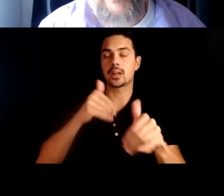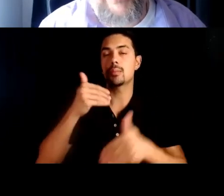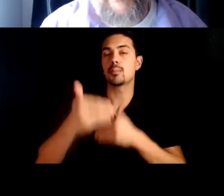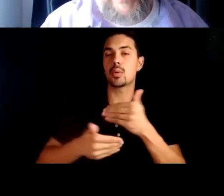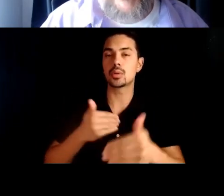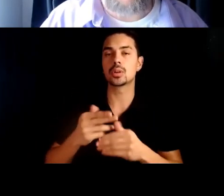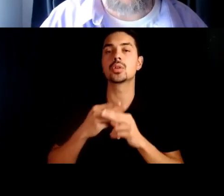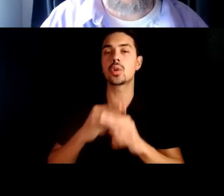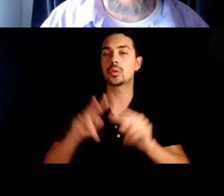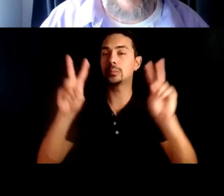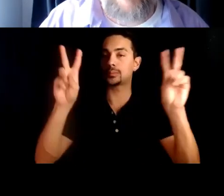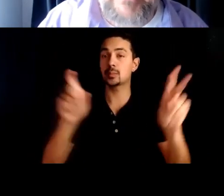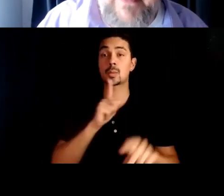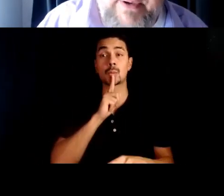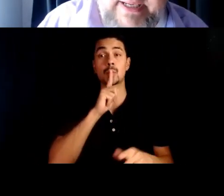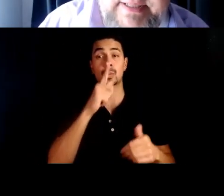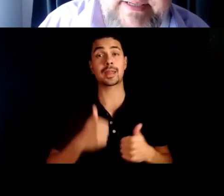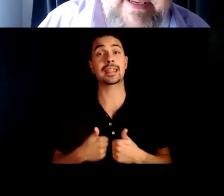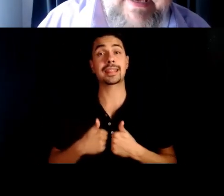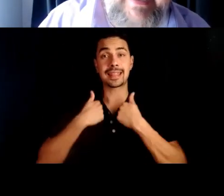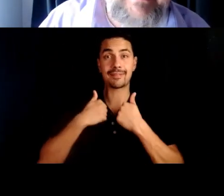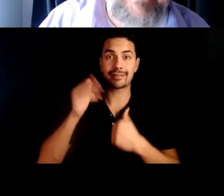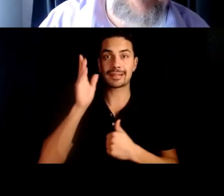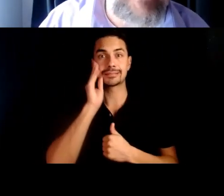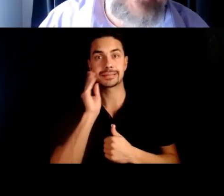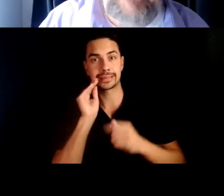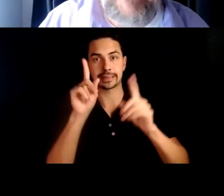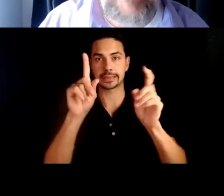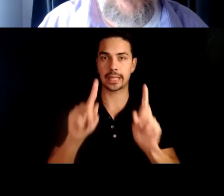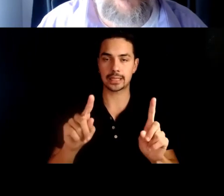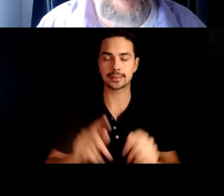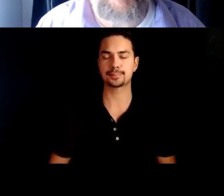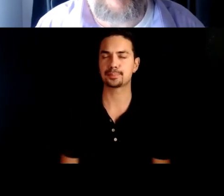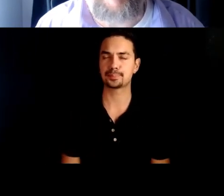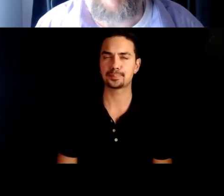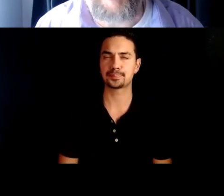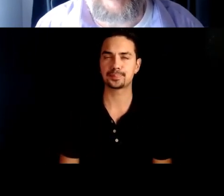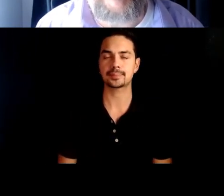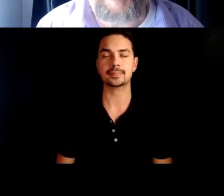the real-life test or the real-life experience. And you know, this too presumed that people needed